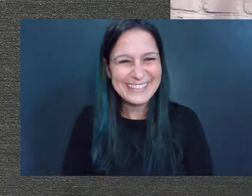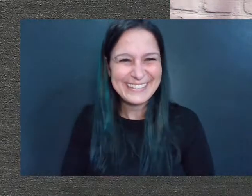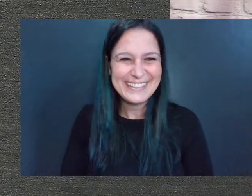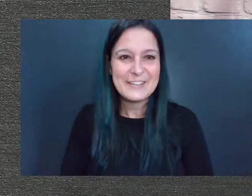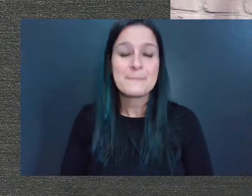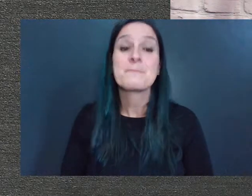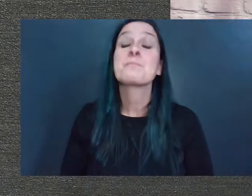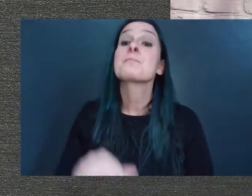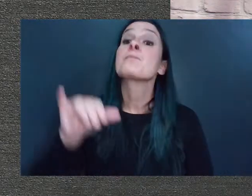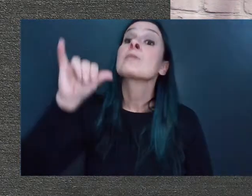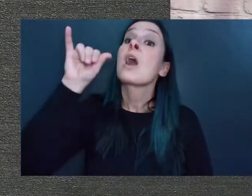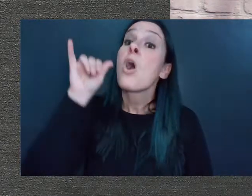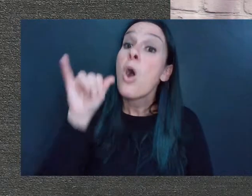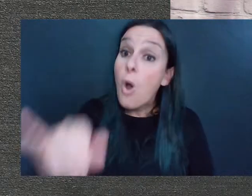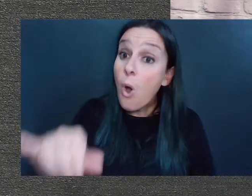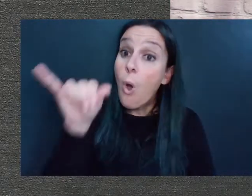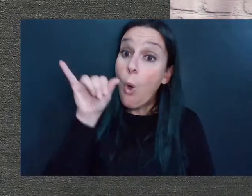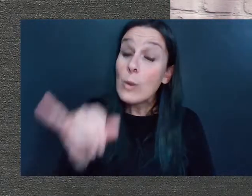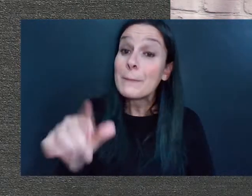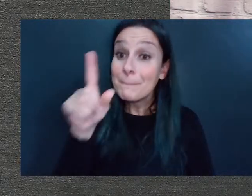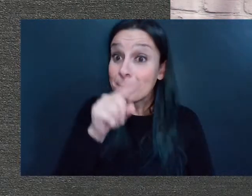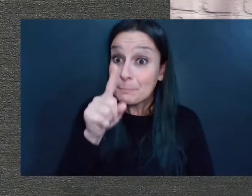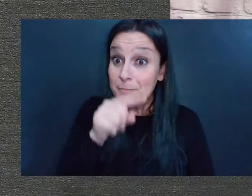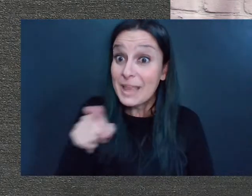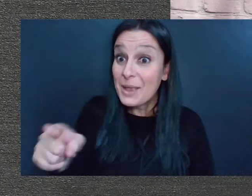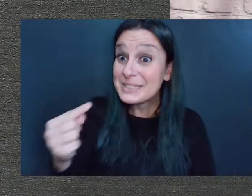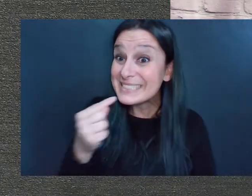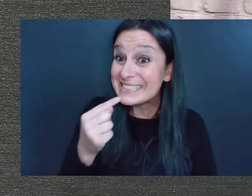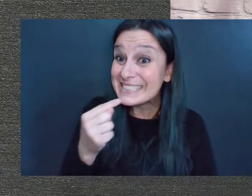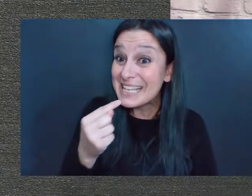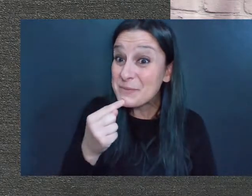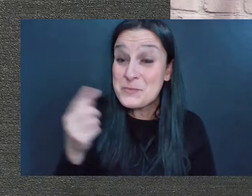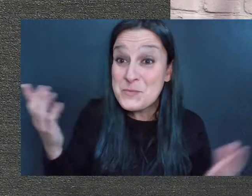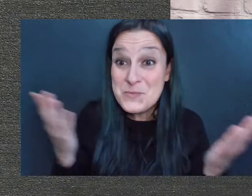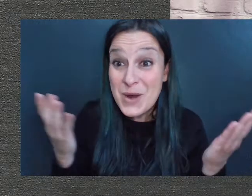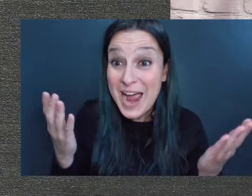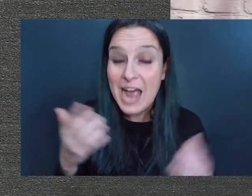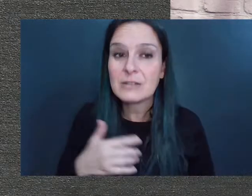Oh, mouse said one of his favorite subjects is science